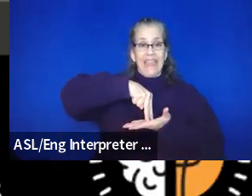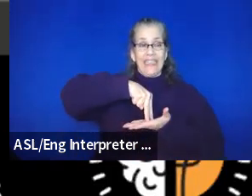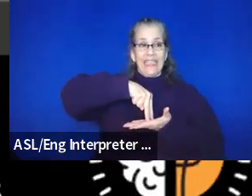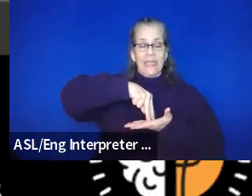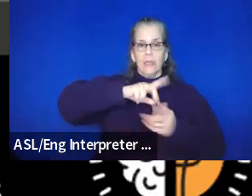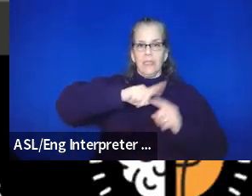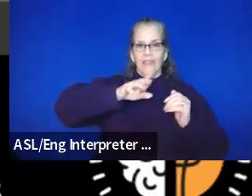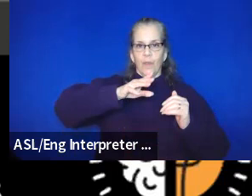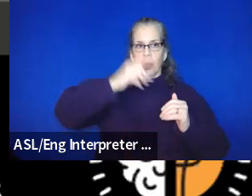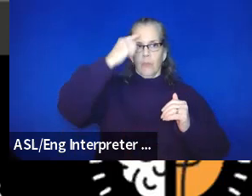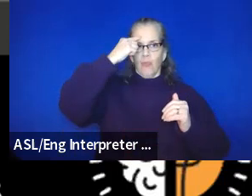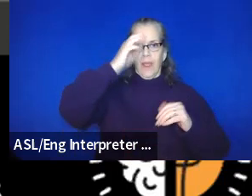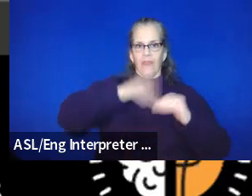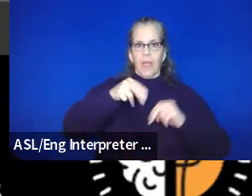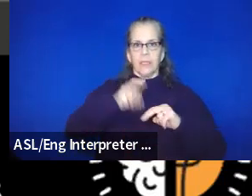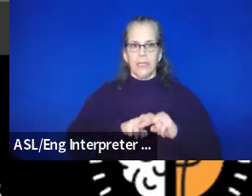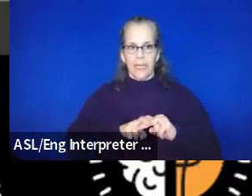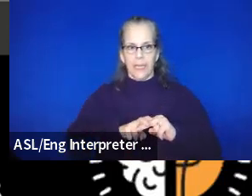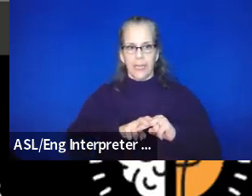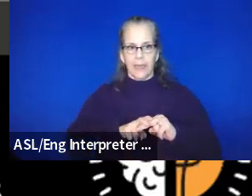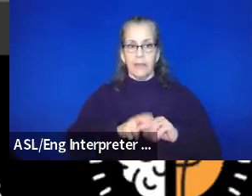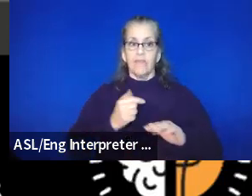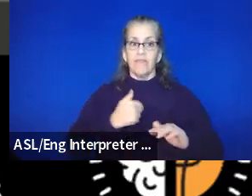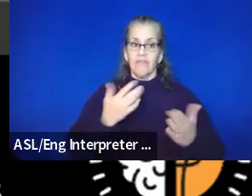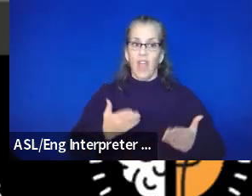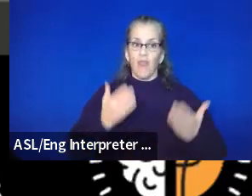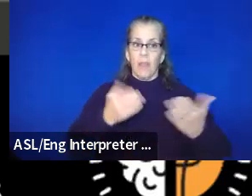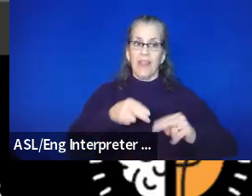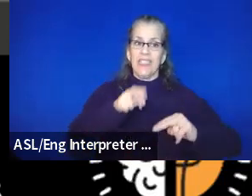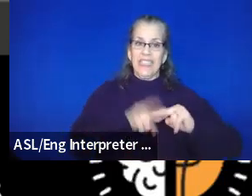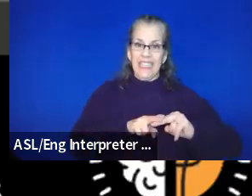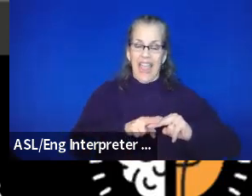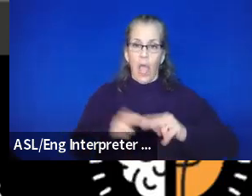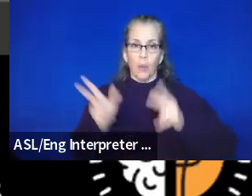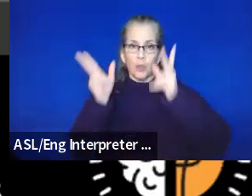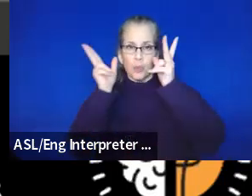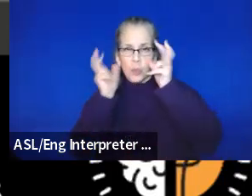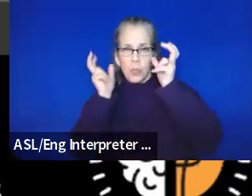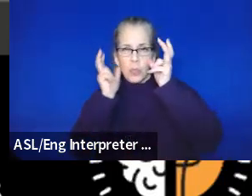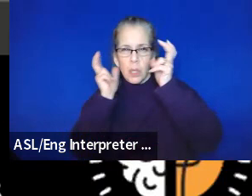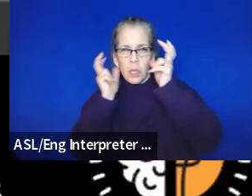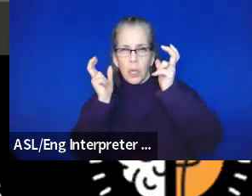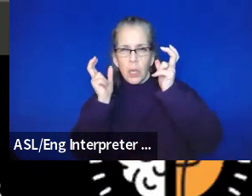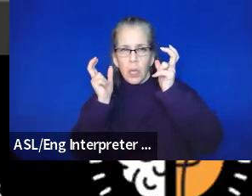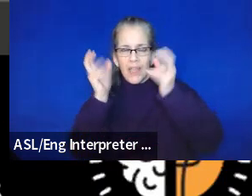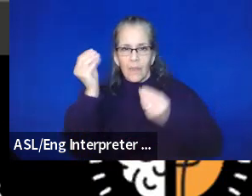when you receive complex information. When you are talking to someone and you're